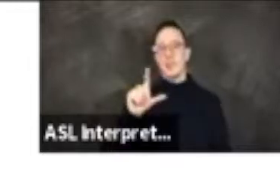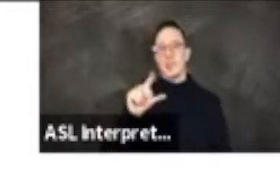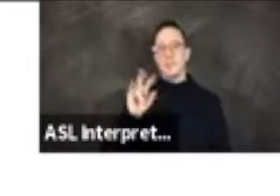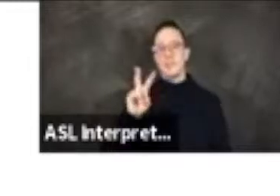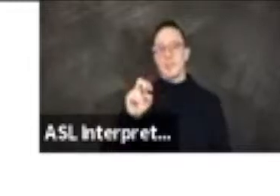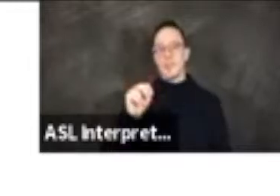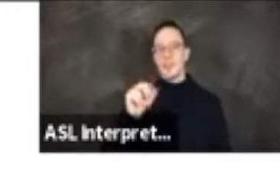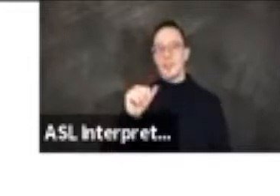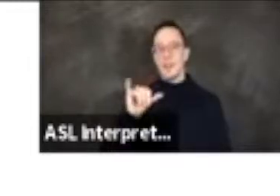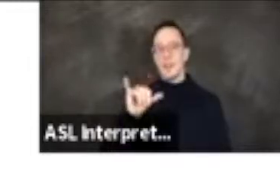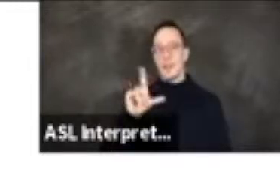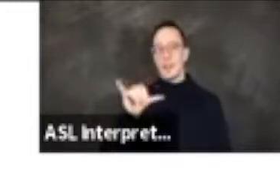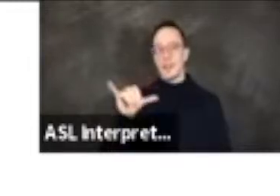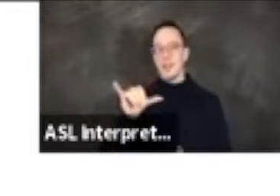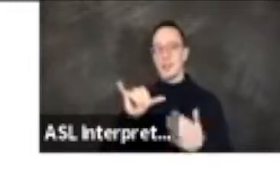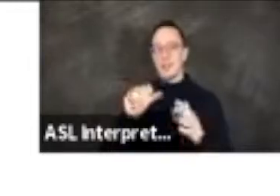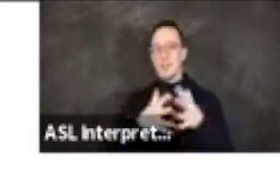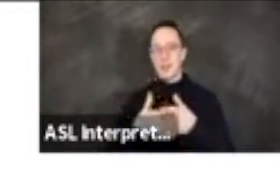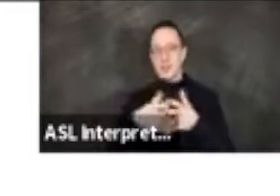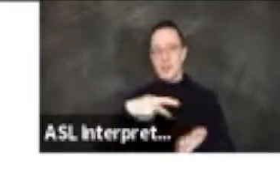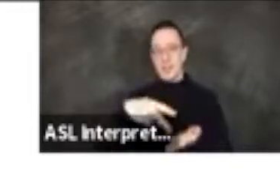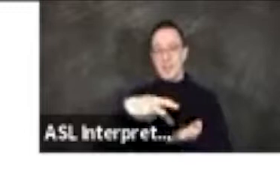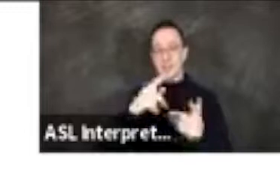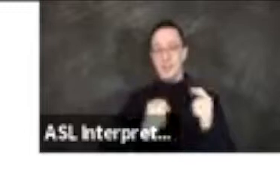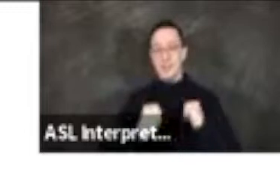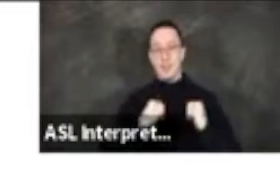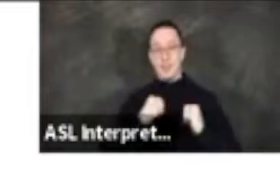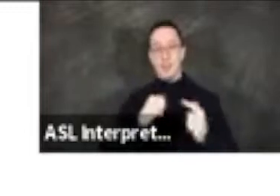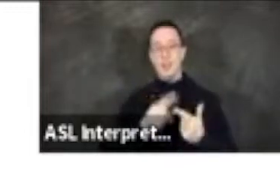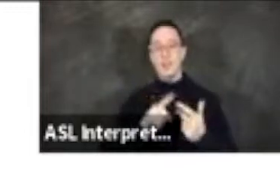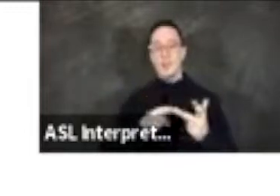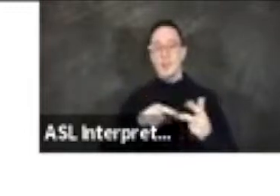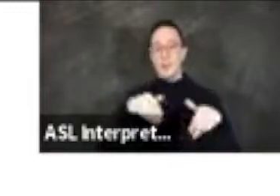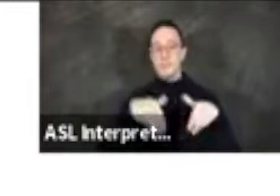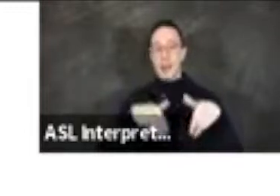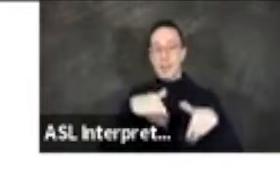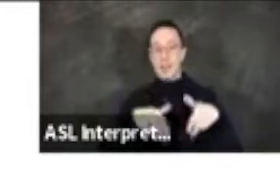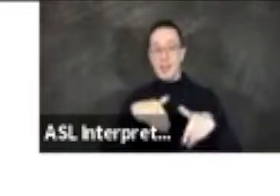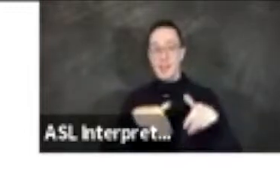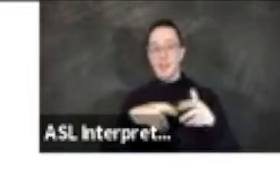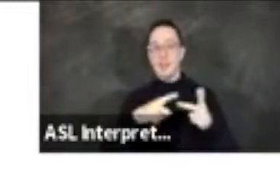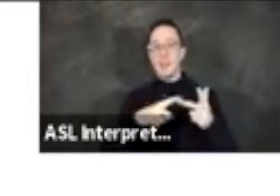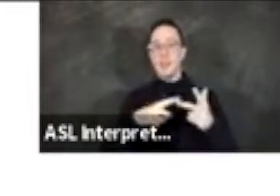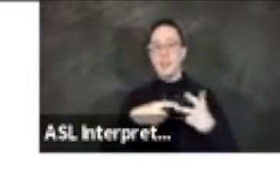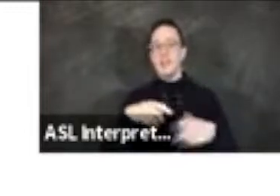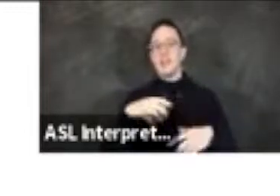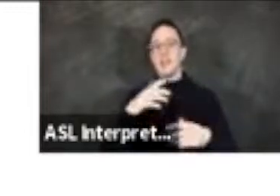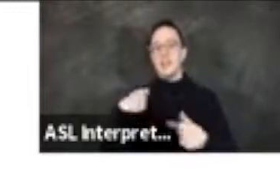AMERICAN BALLET THEATER, BALLET HISPANICO, CUNY DANCE INITIATIVE, DANCE THEATRE OF HARLEM